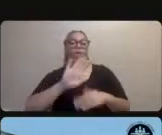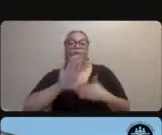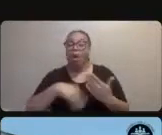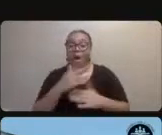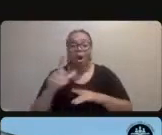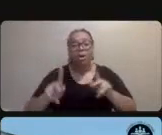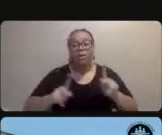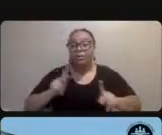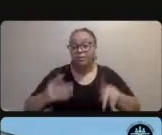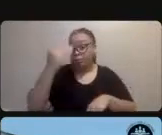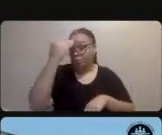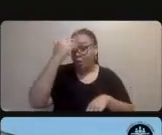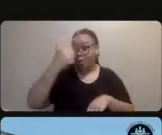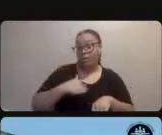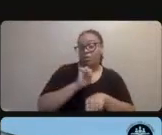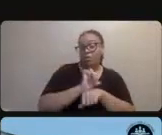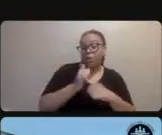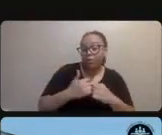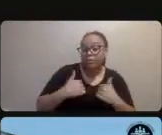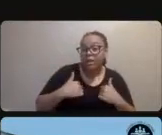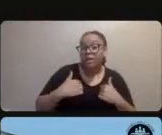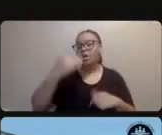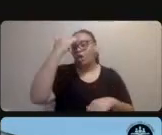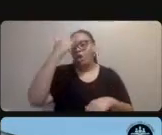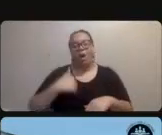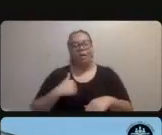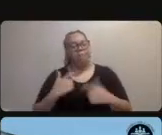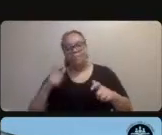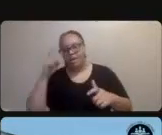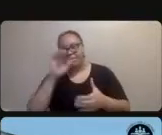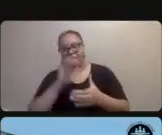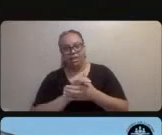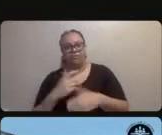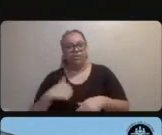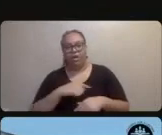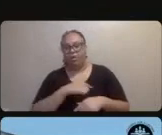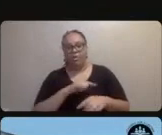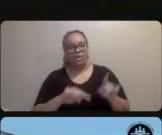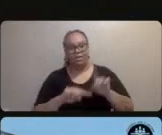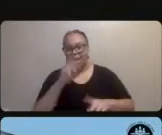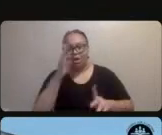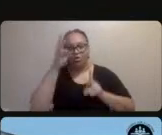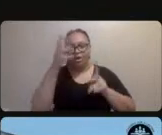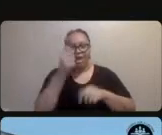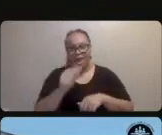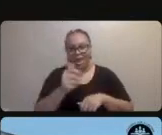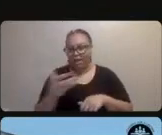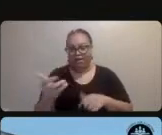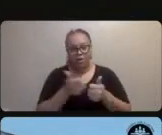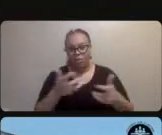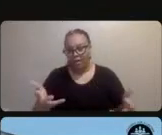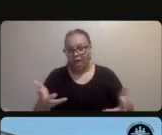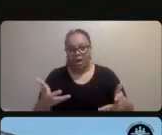OUR STUDENTS SAFETY, WELL-BEING AND HIGH QUALITY EDUCATION FOR